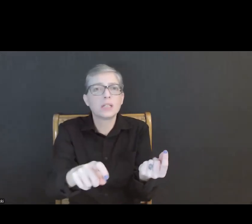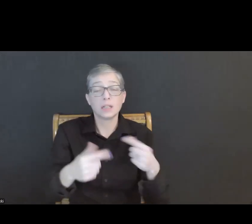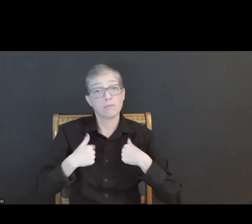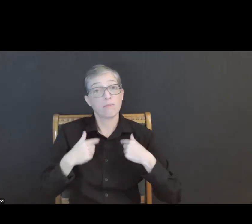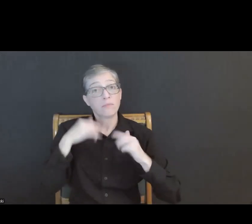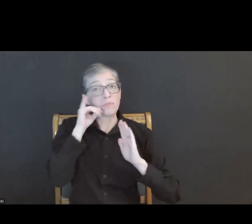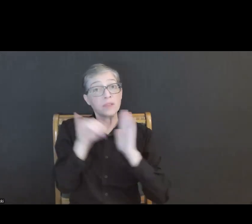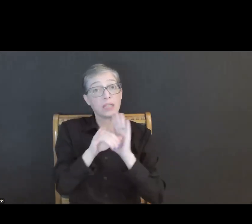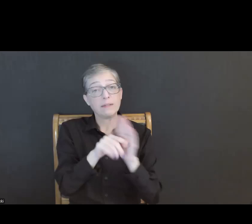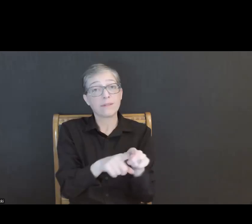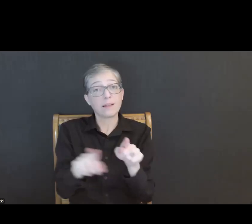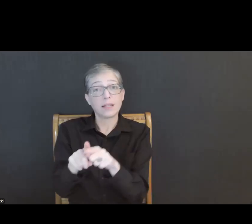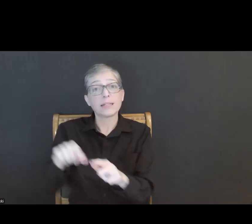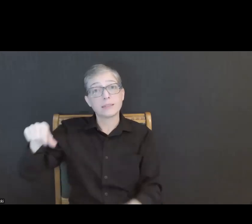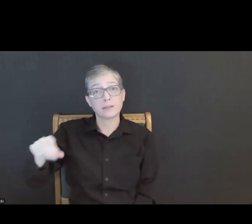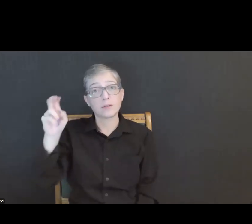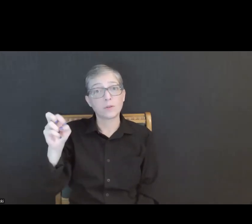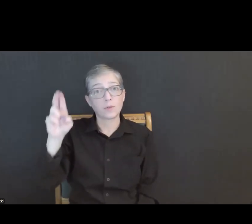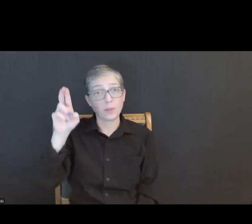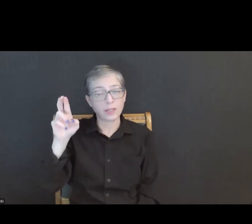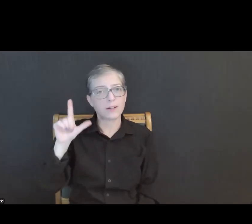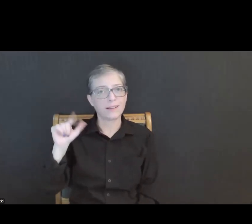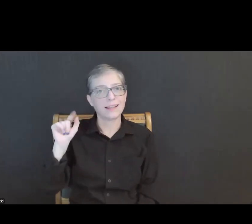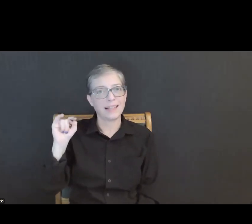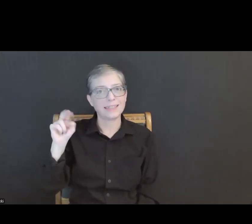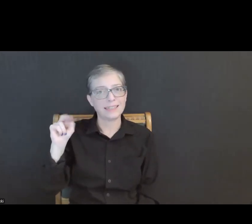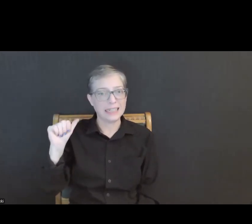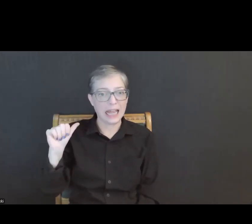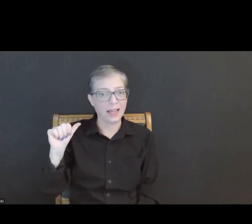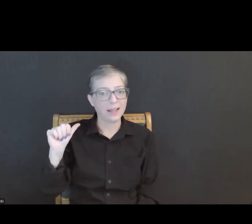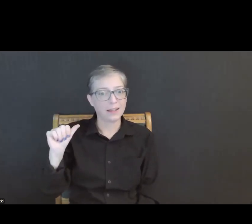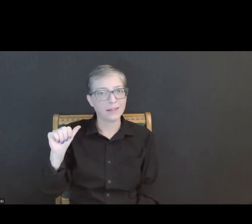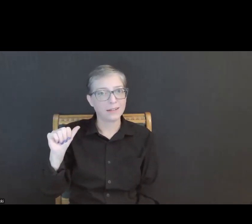I have my experiences and they're going to be very different from yours even if you do also identify